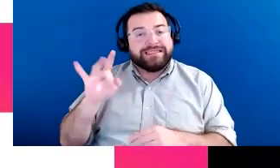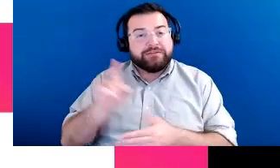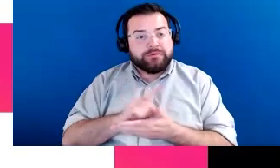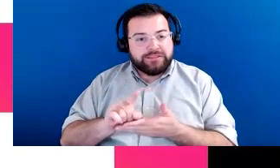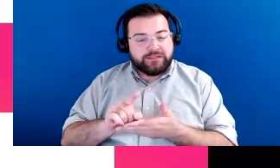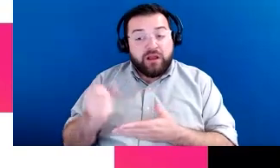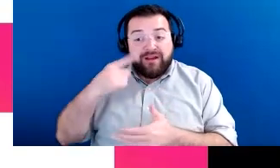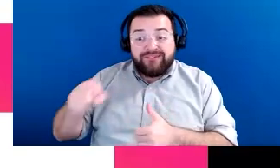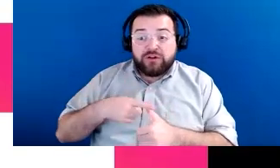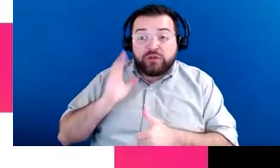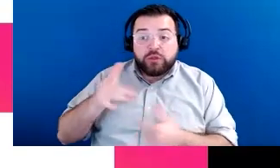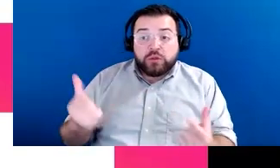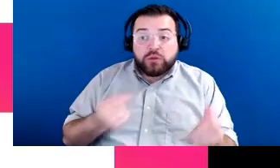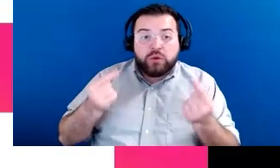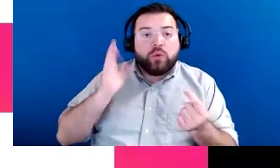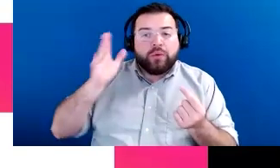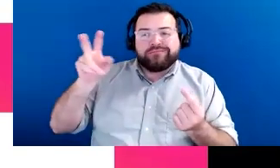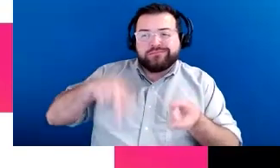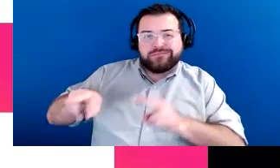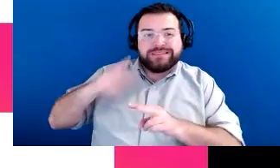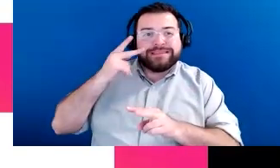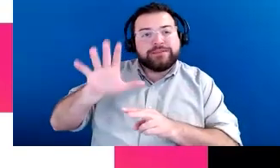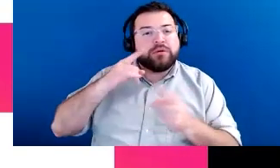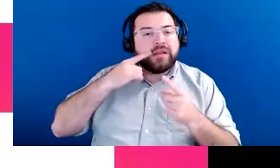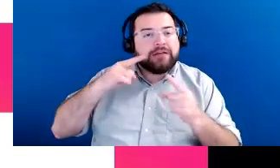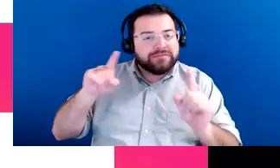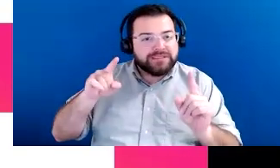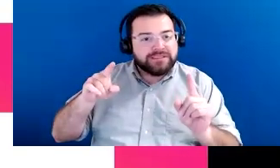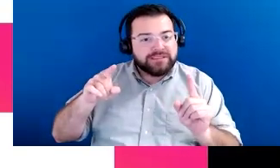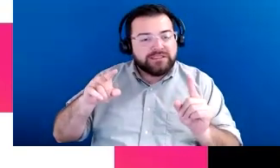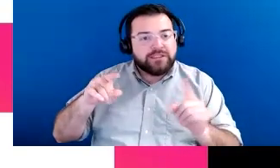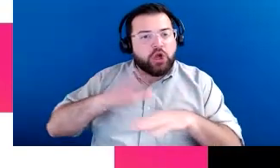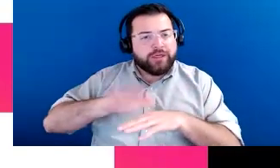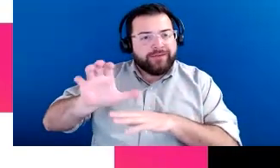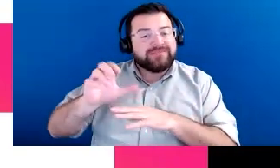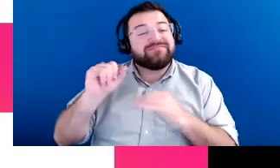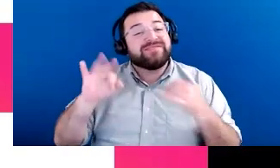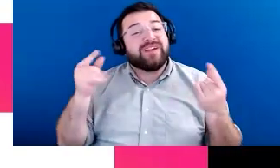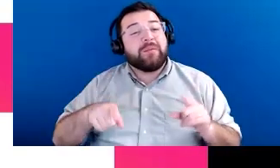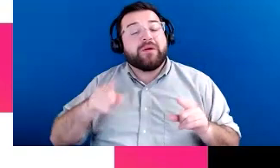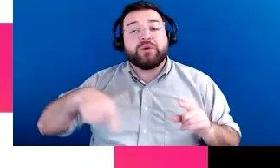they're going to look at your announcements. Okay. If you have regular